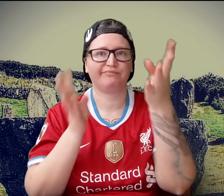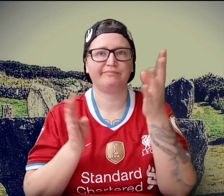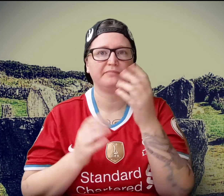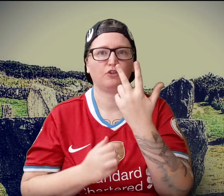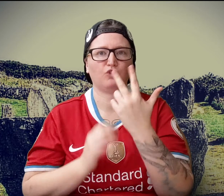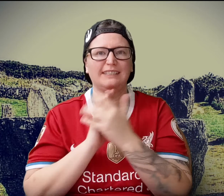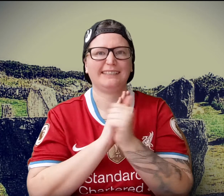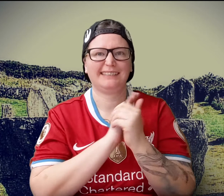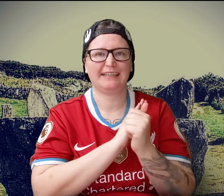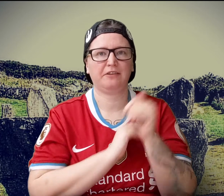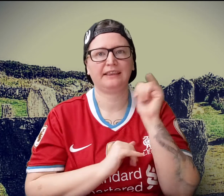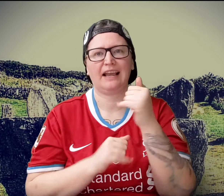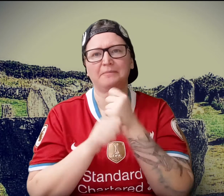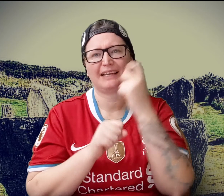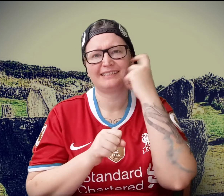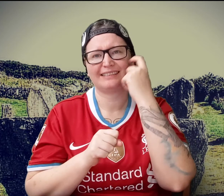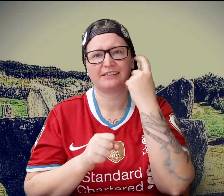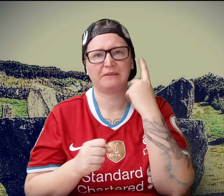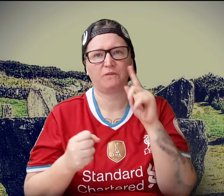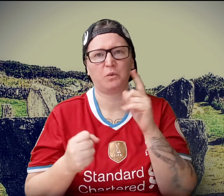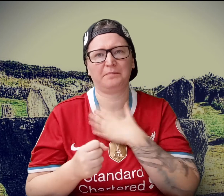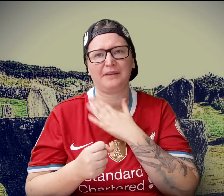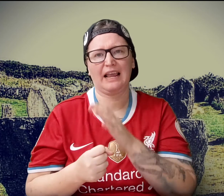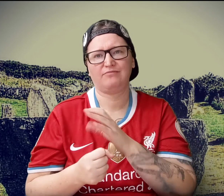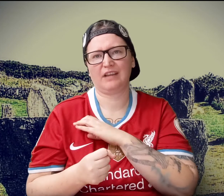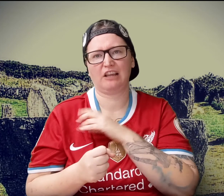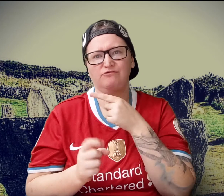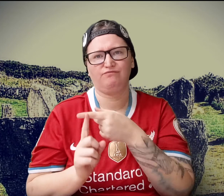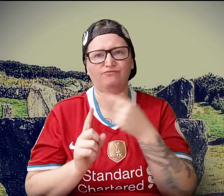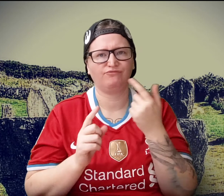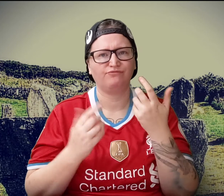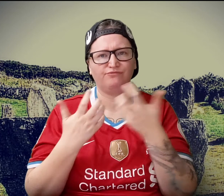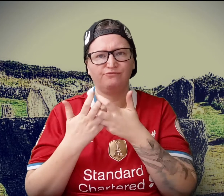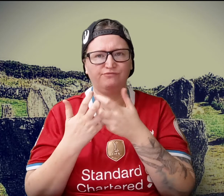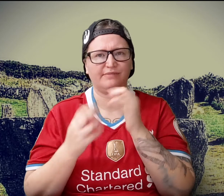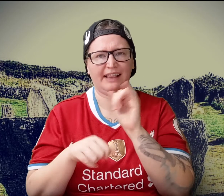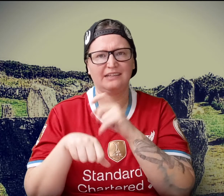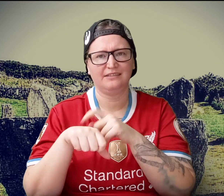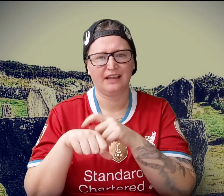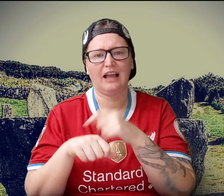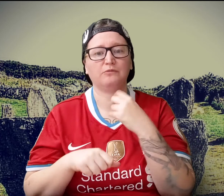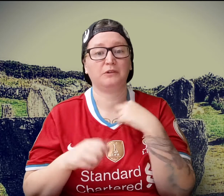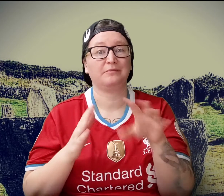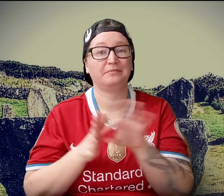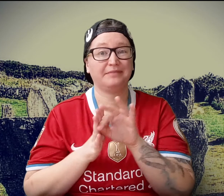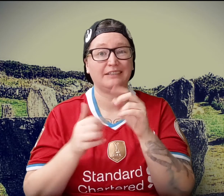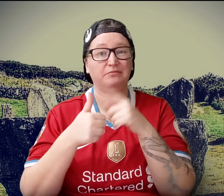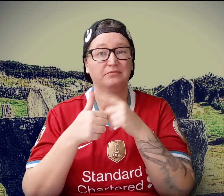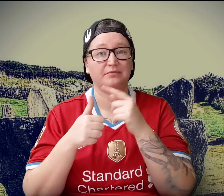next I'm going to come up with three skills that make sense for my character at that time so what